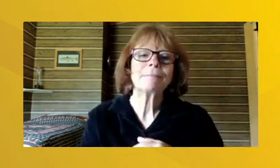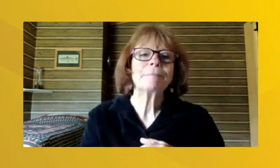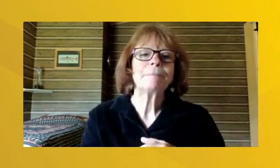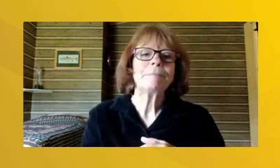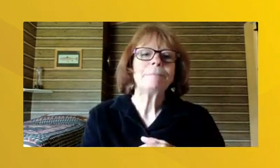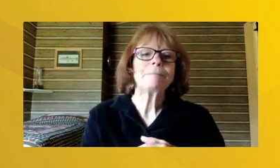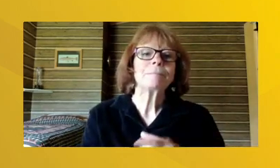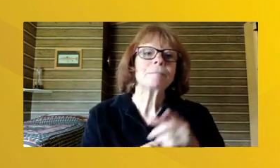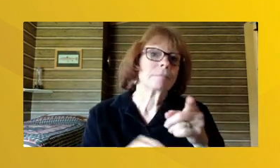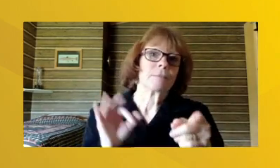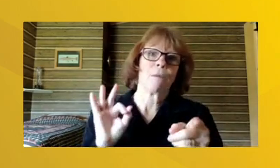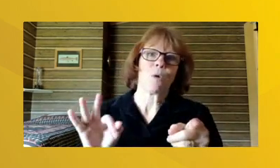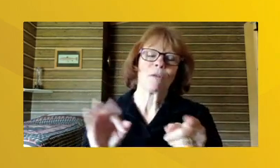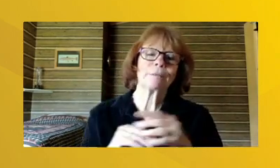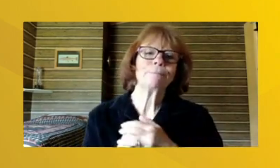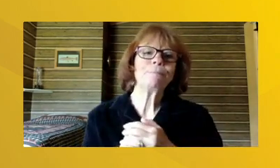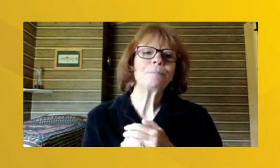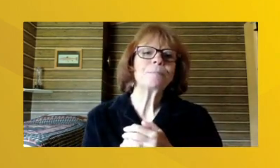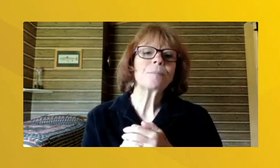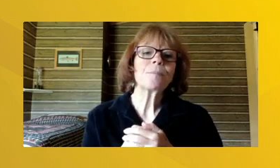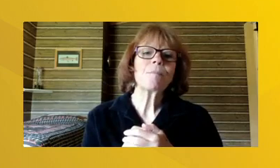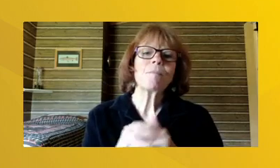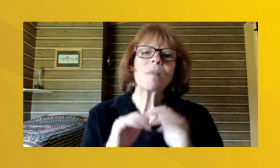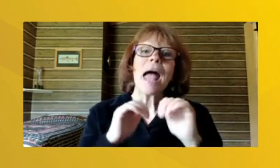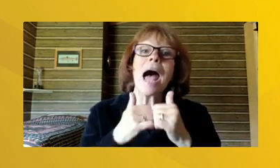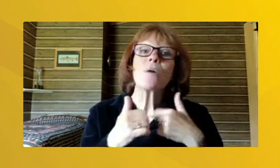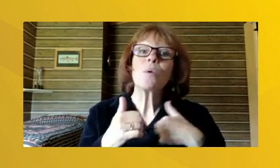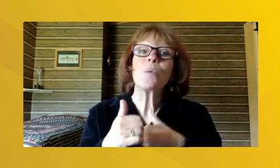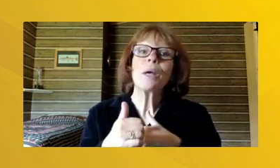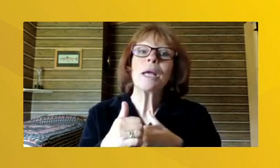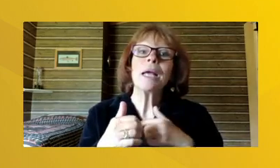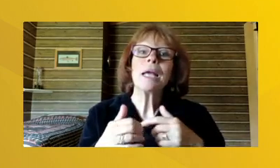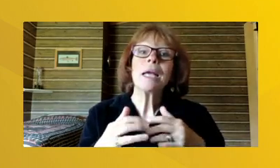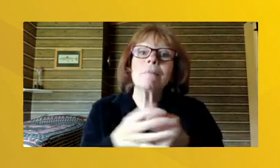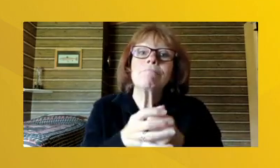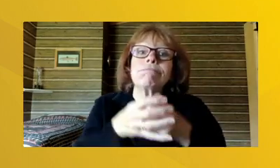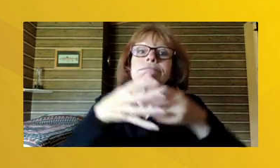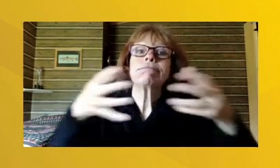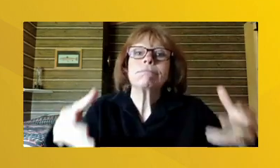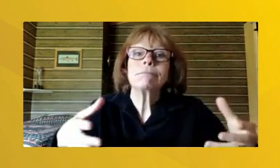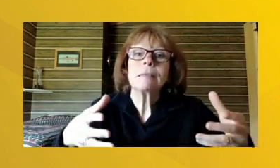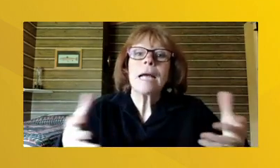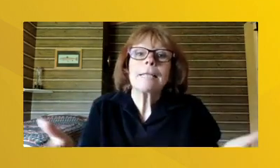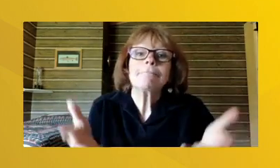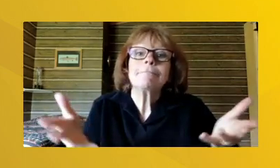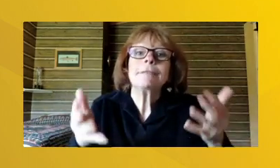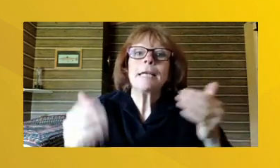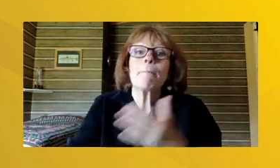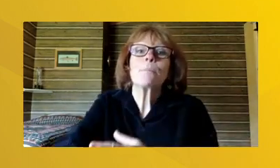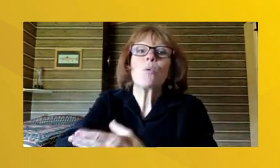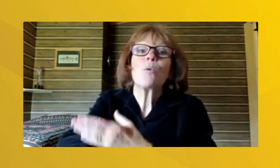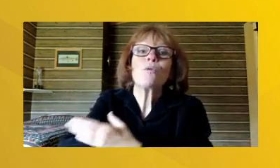So in order to further enhance and expand that dialogue, we've got a couple other formats.